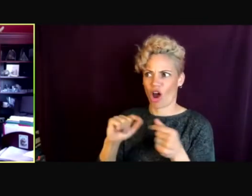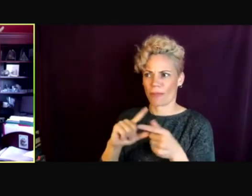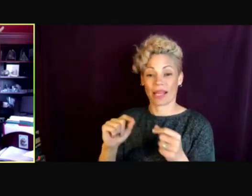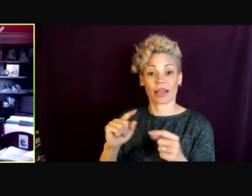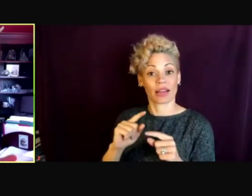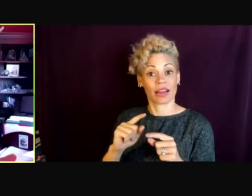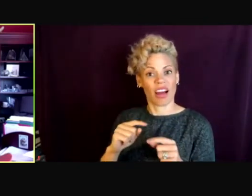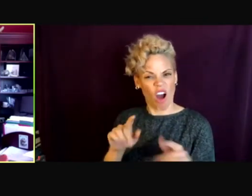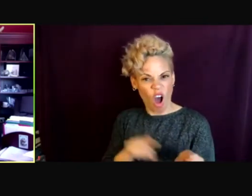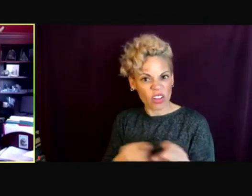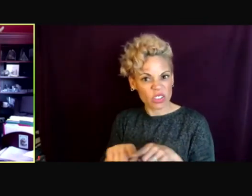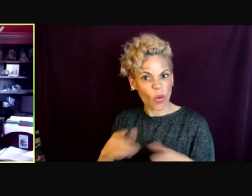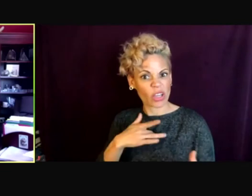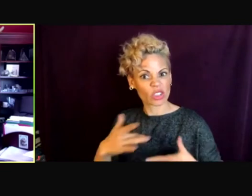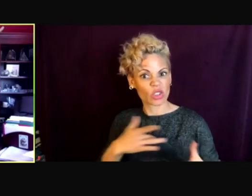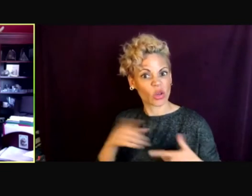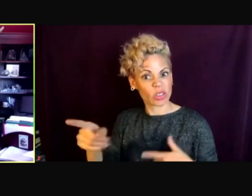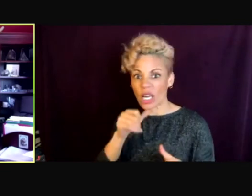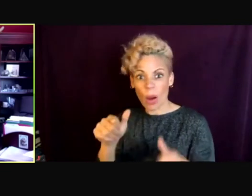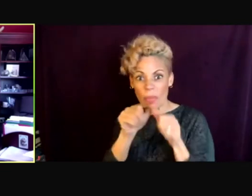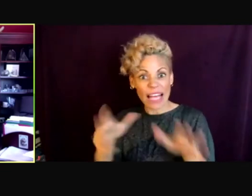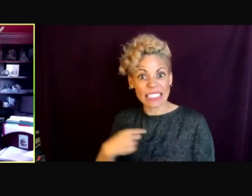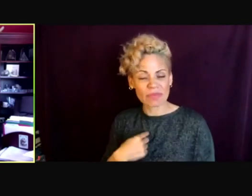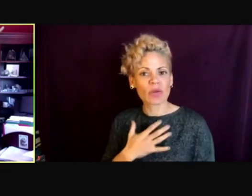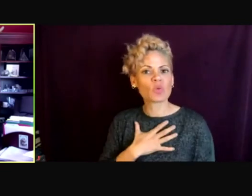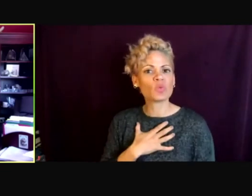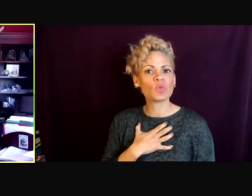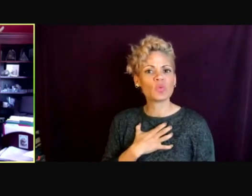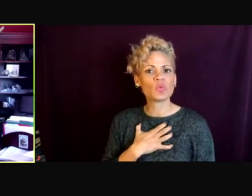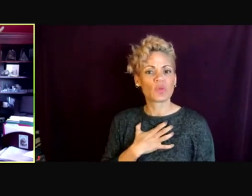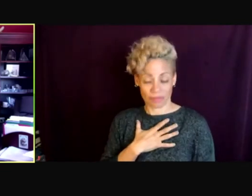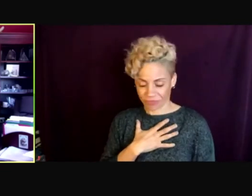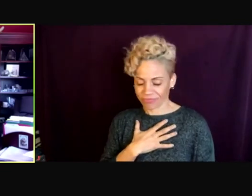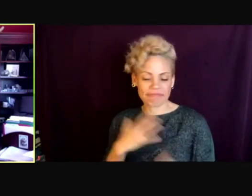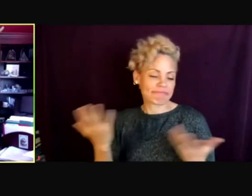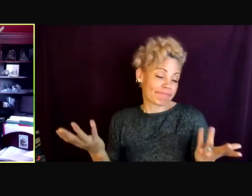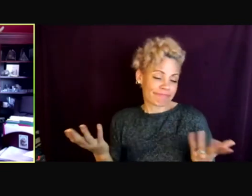But that was it. I felt good about what I did.